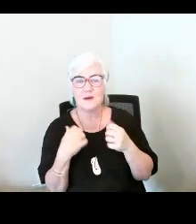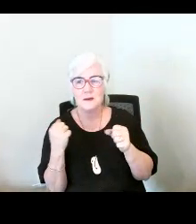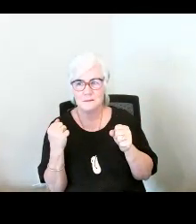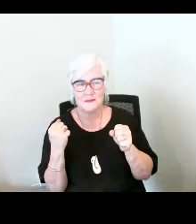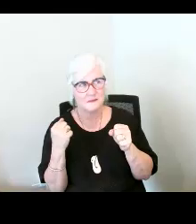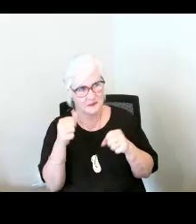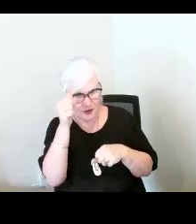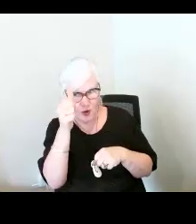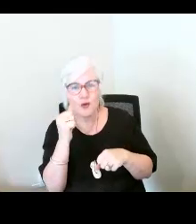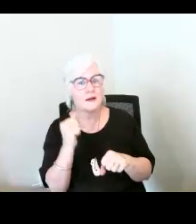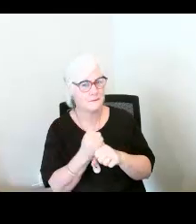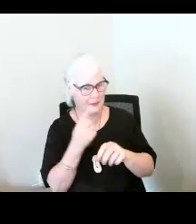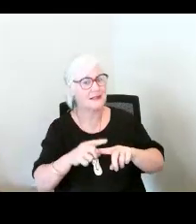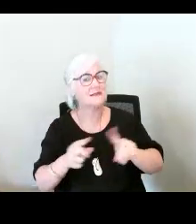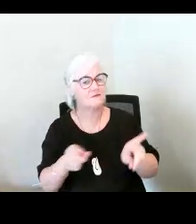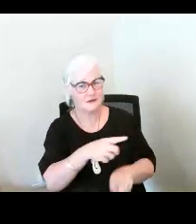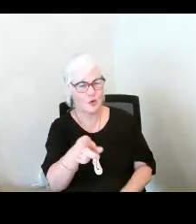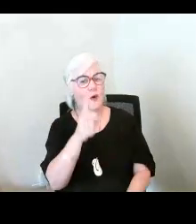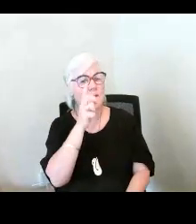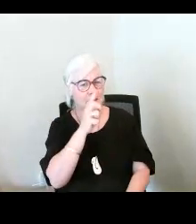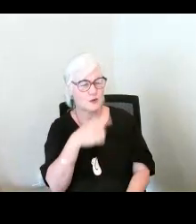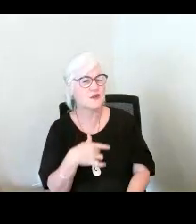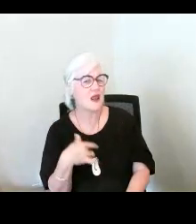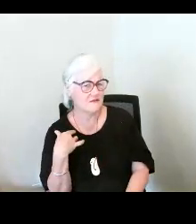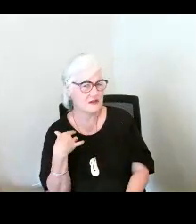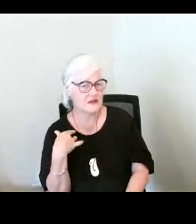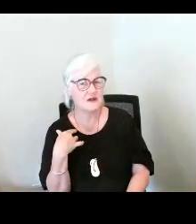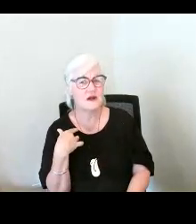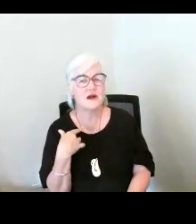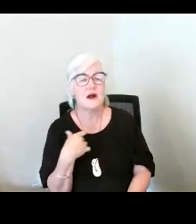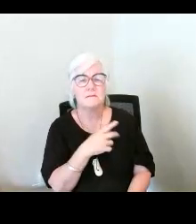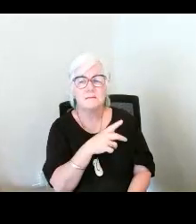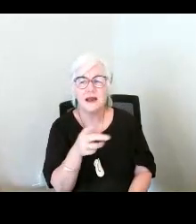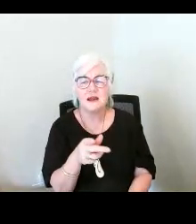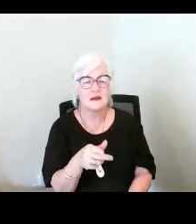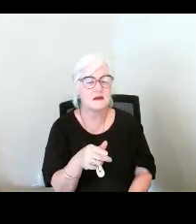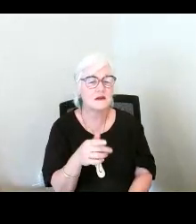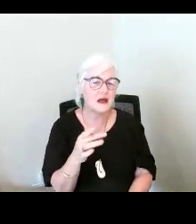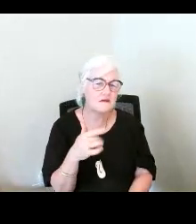make by being able to give people a voice and seeing they feel safe and happy is everything